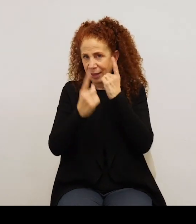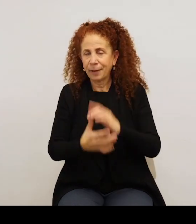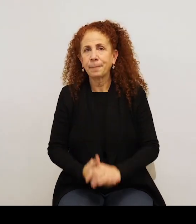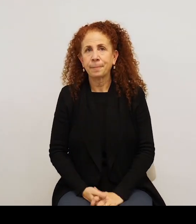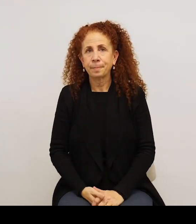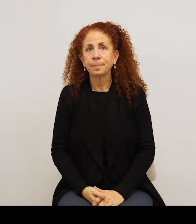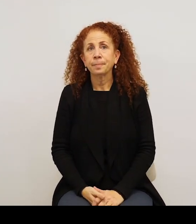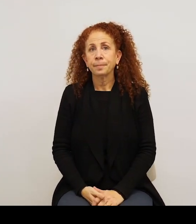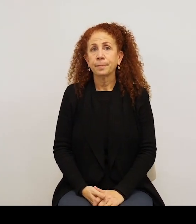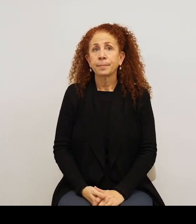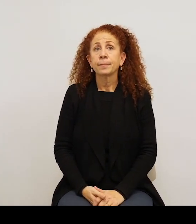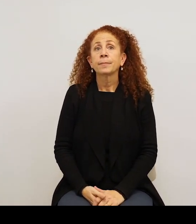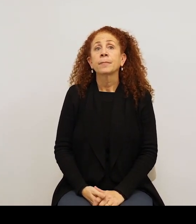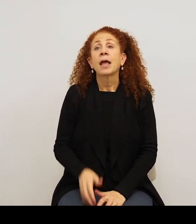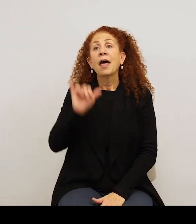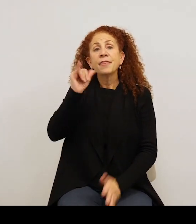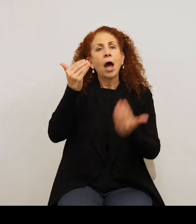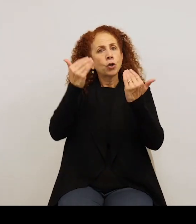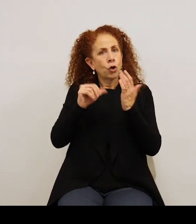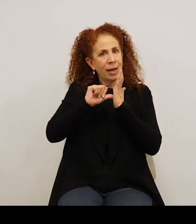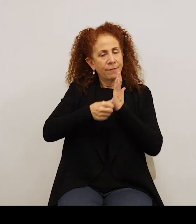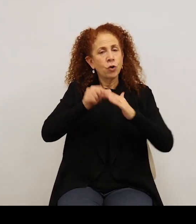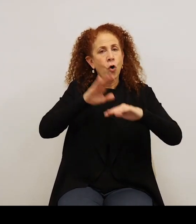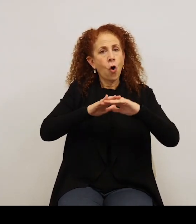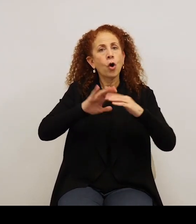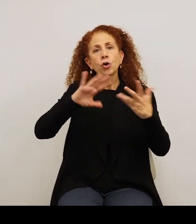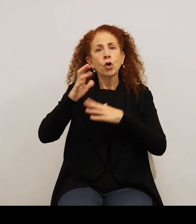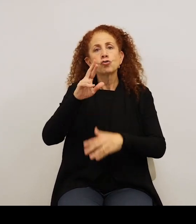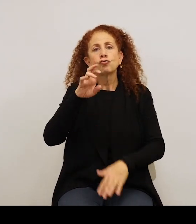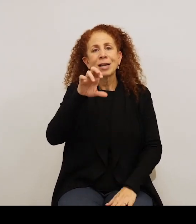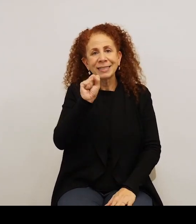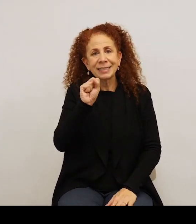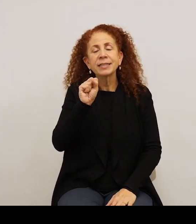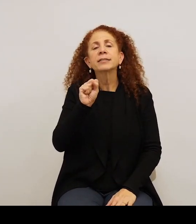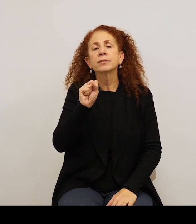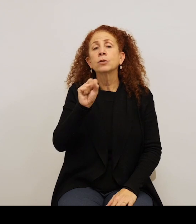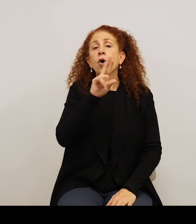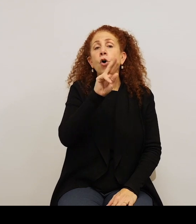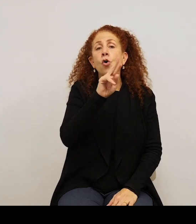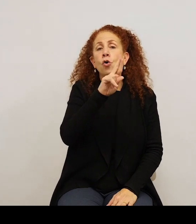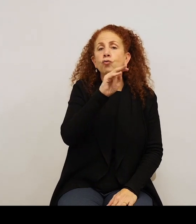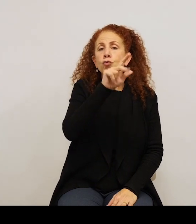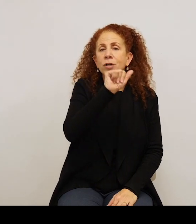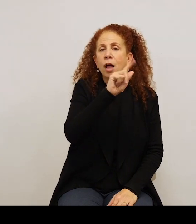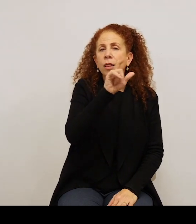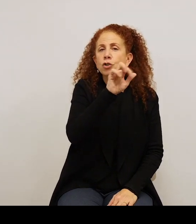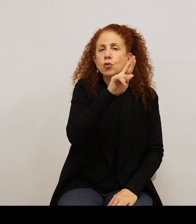Picking up on this current emphasis on crisis, Bruno Latour, who many years ago taught us